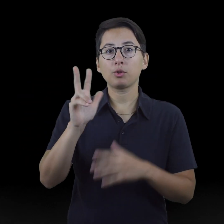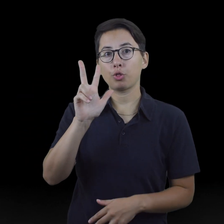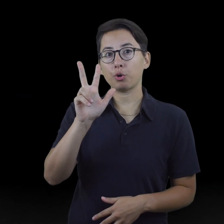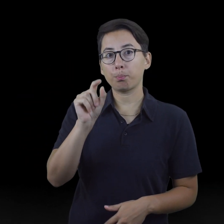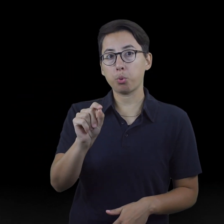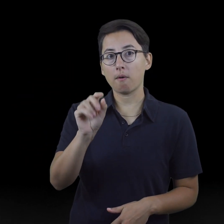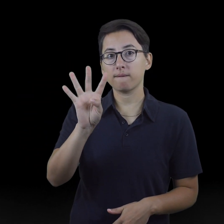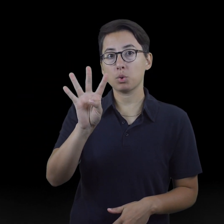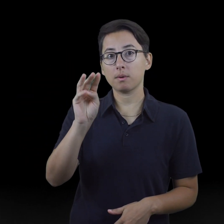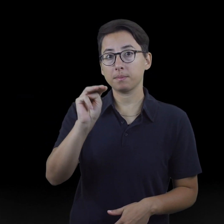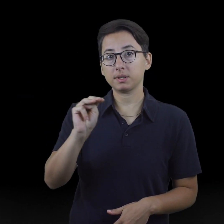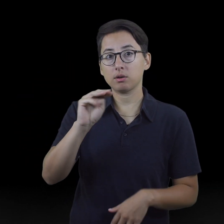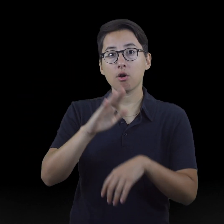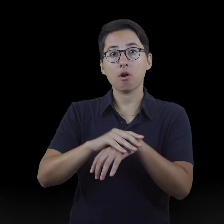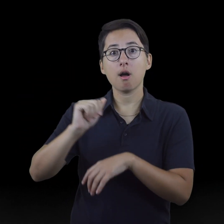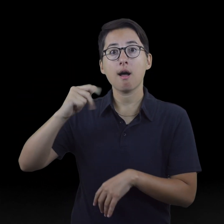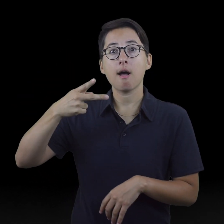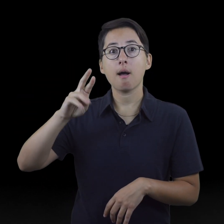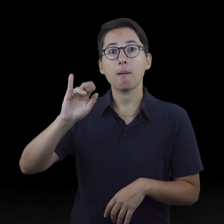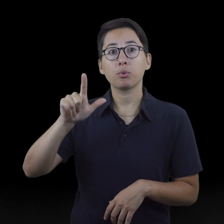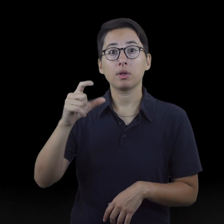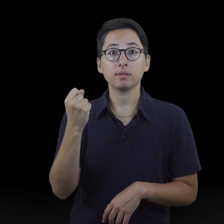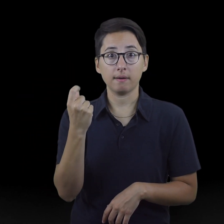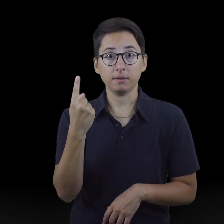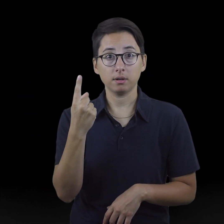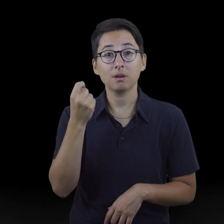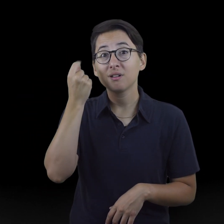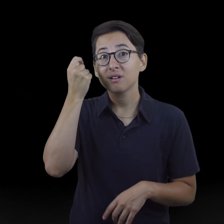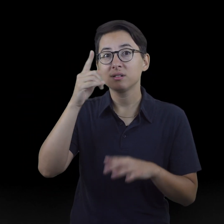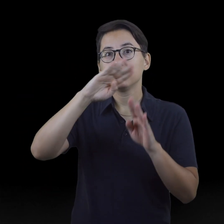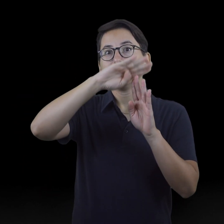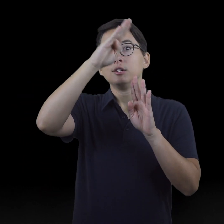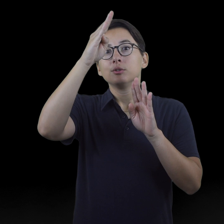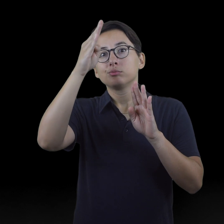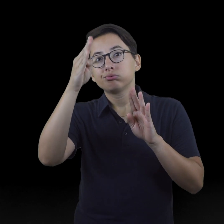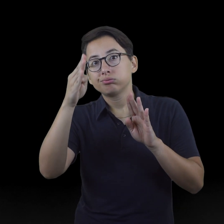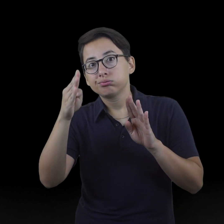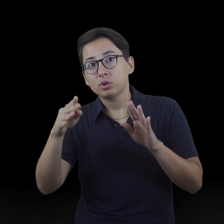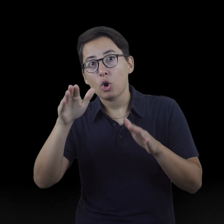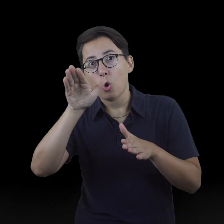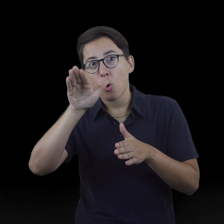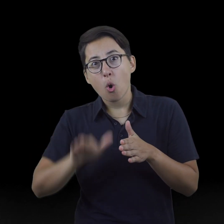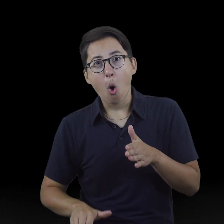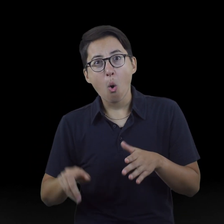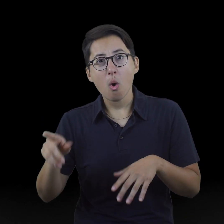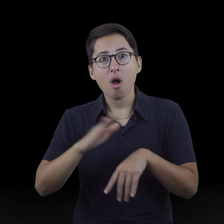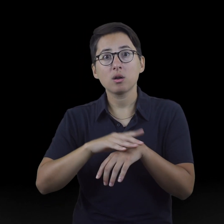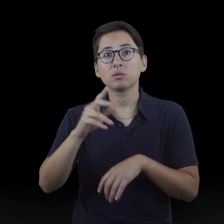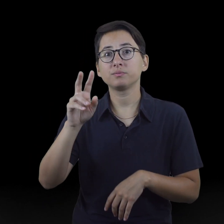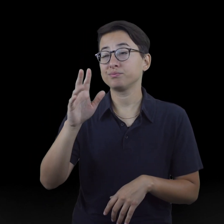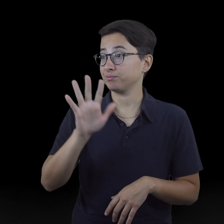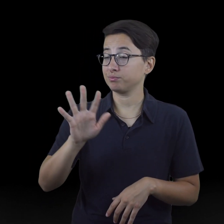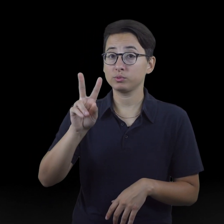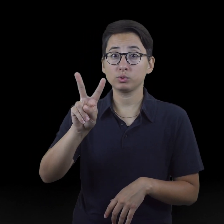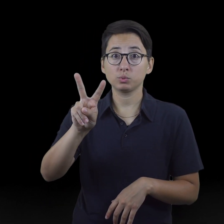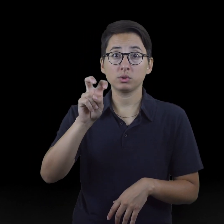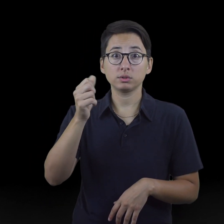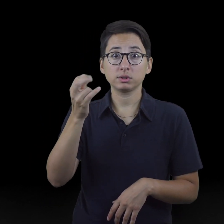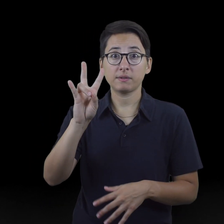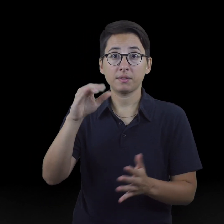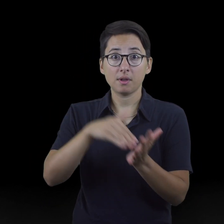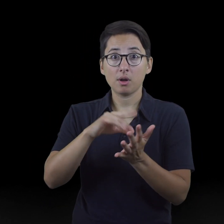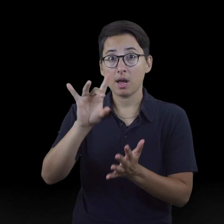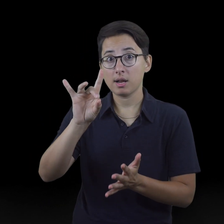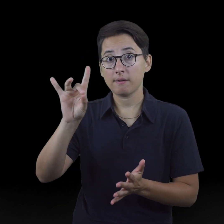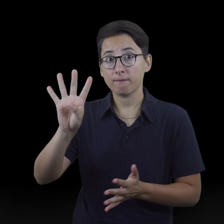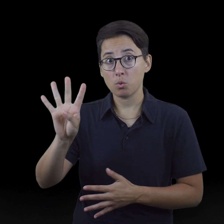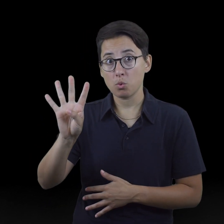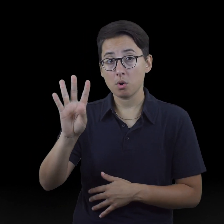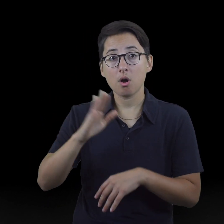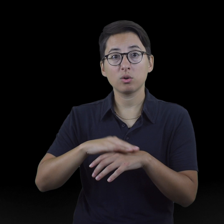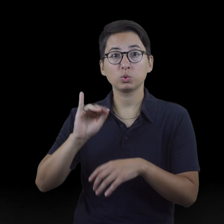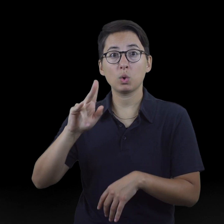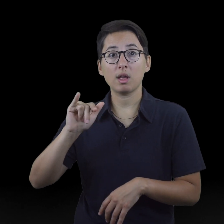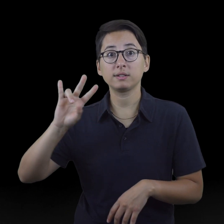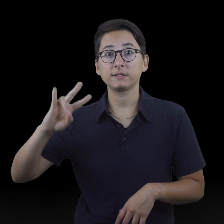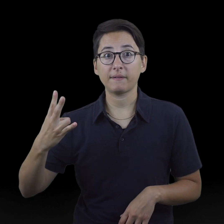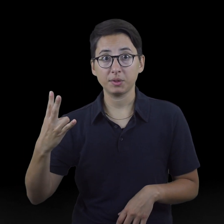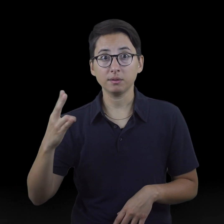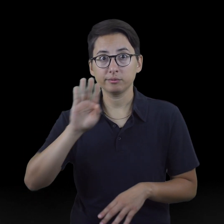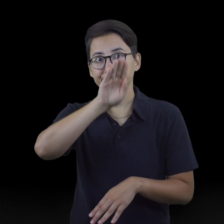million on April 11 but it has declined to low of 217,884 on July 7, the CDC